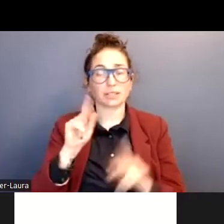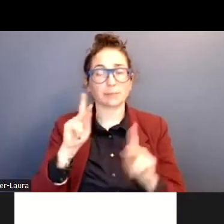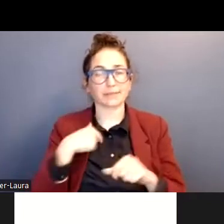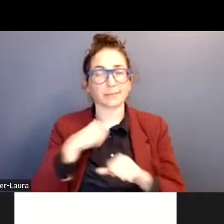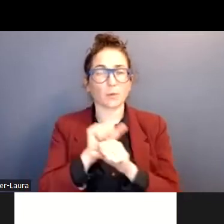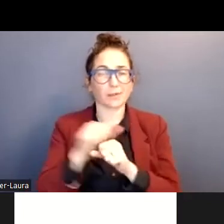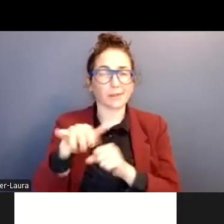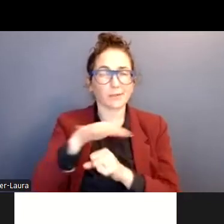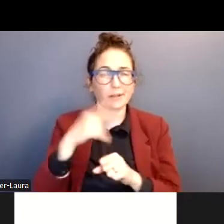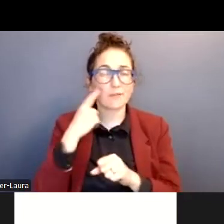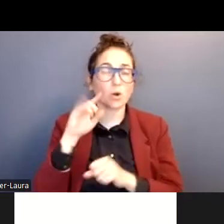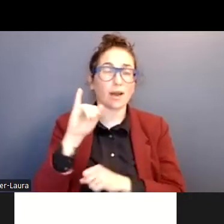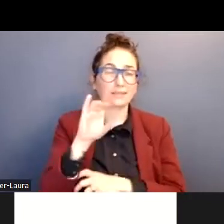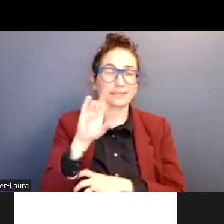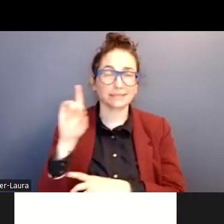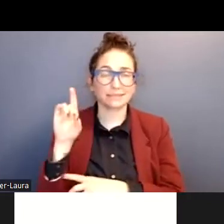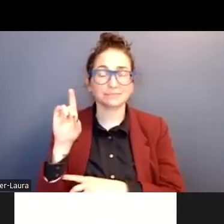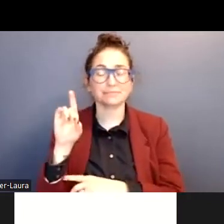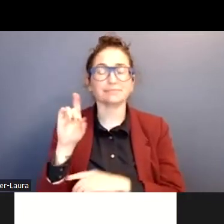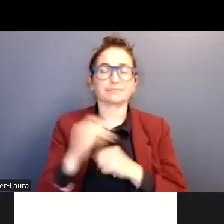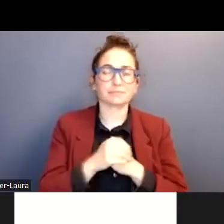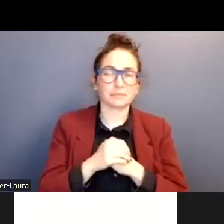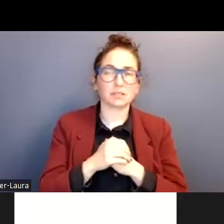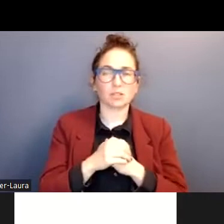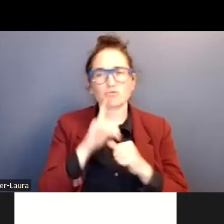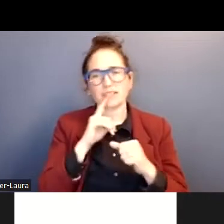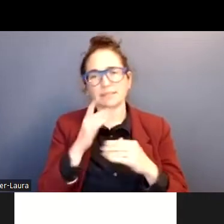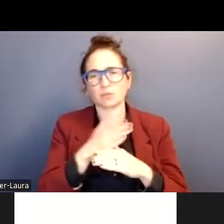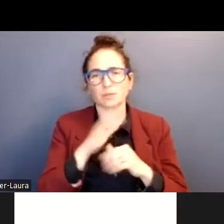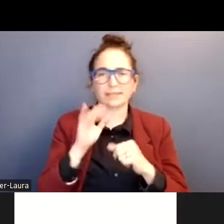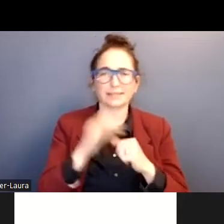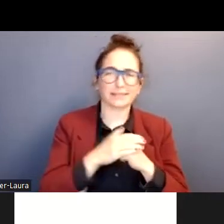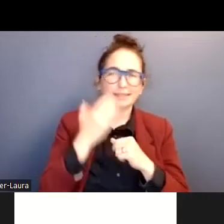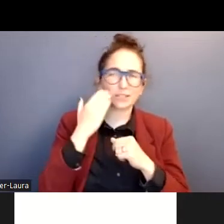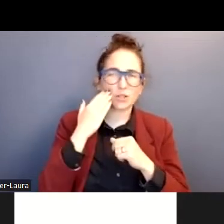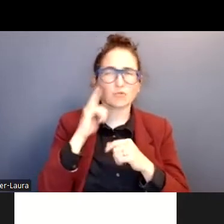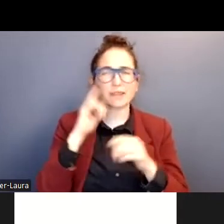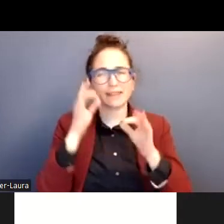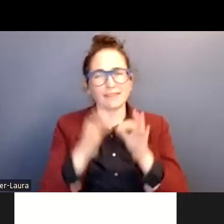developmental disabilities, or between that arena and faith communities and service systems